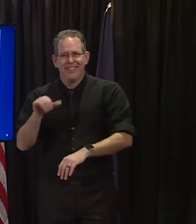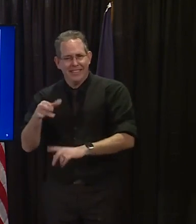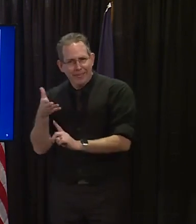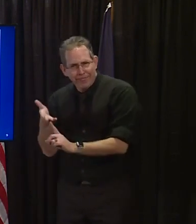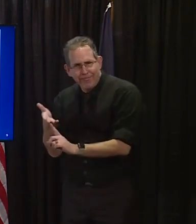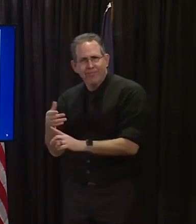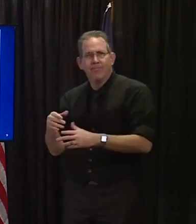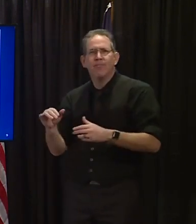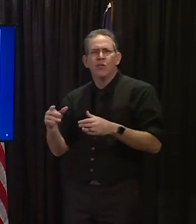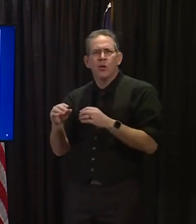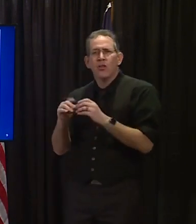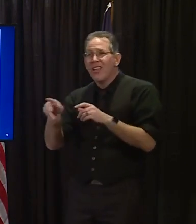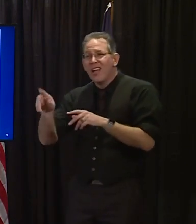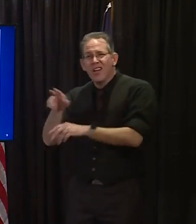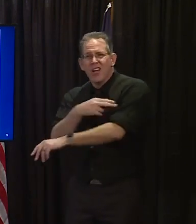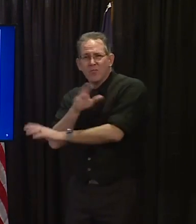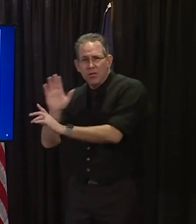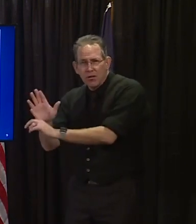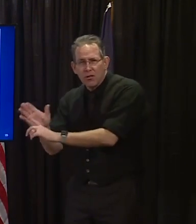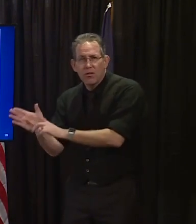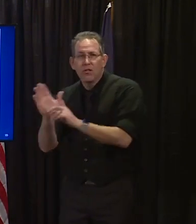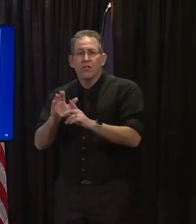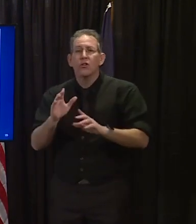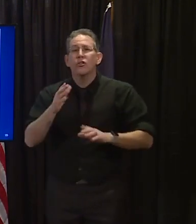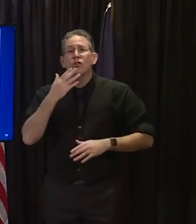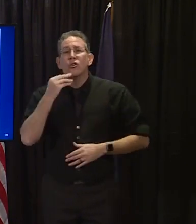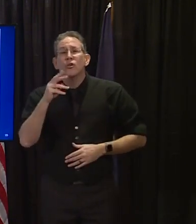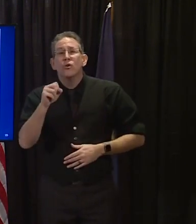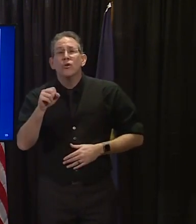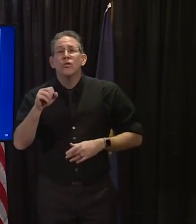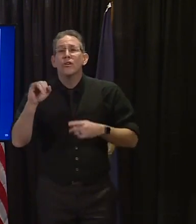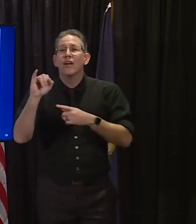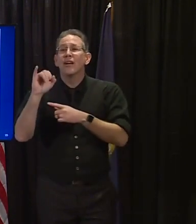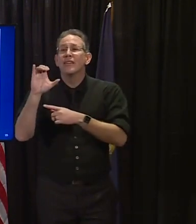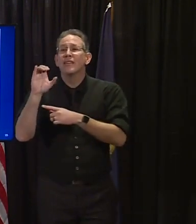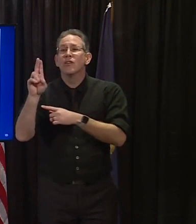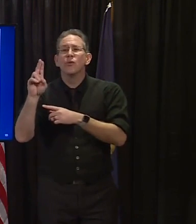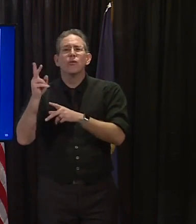data is looking at our ICU numbers when you look at that case uh The I. C. U. S.